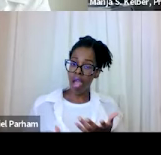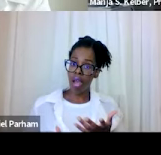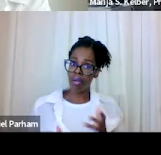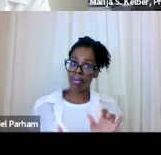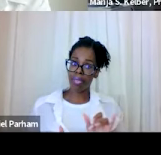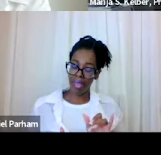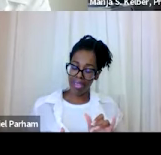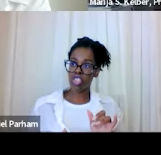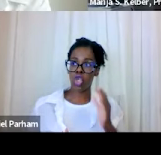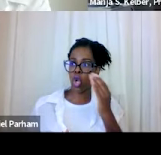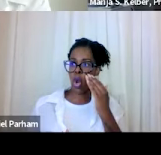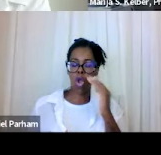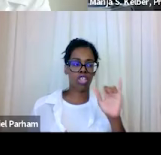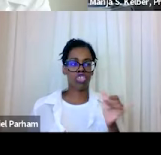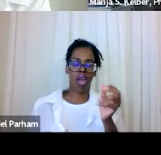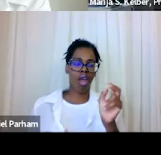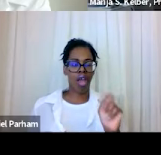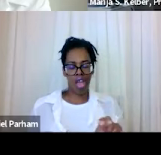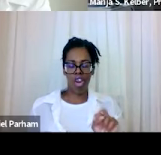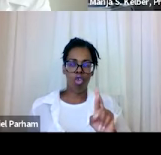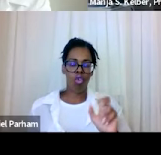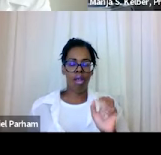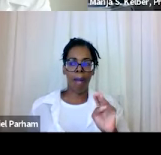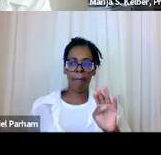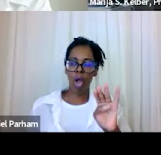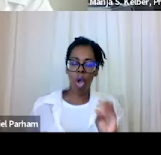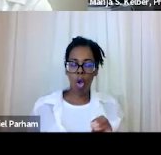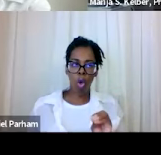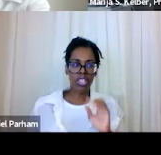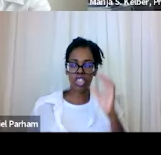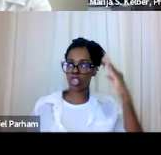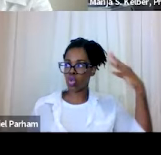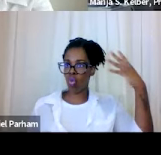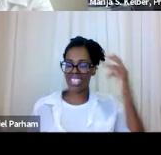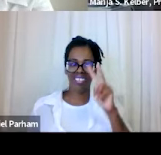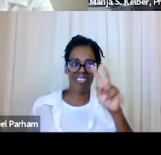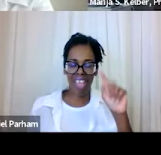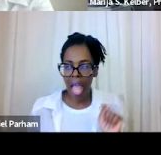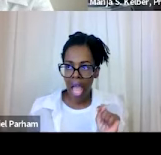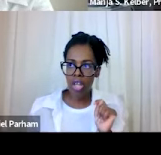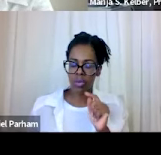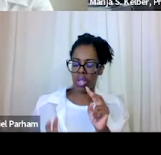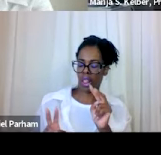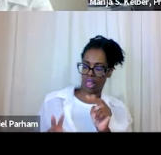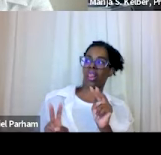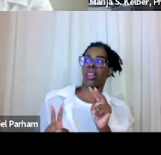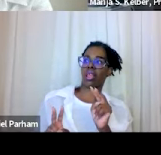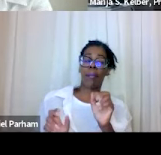and crazy combat vet mentality of somebody judging a veteran or potentially judging a veteran